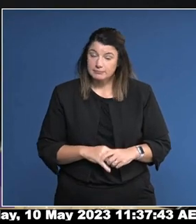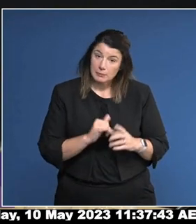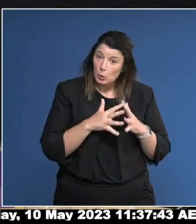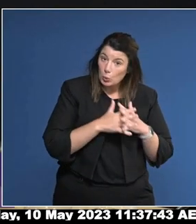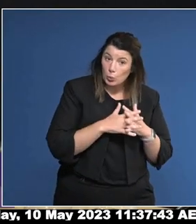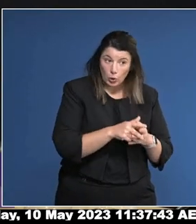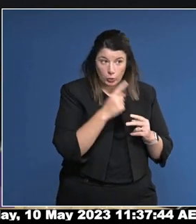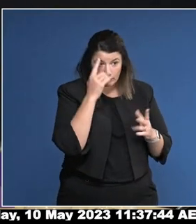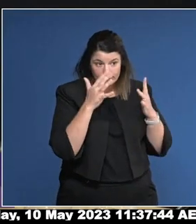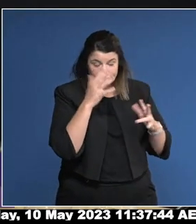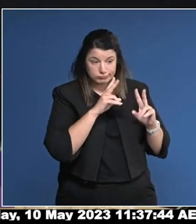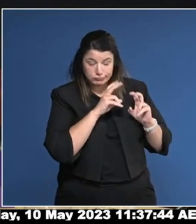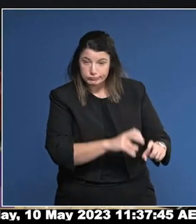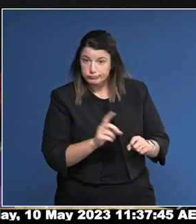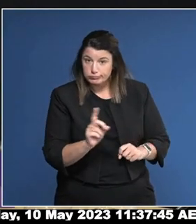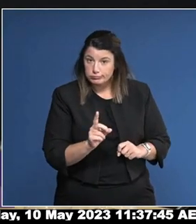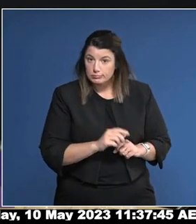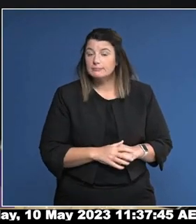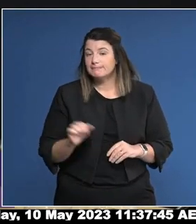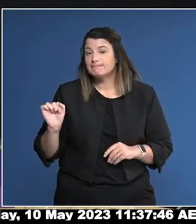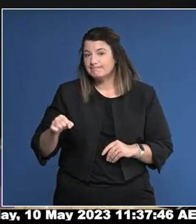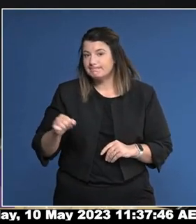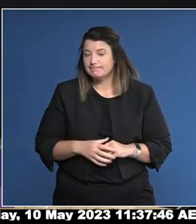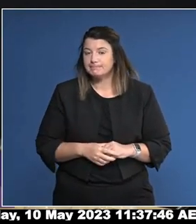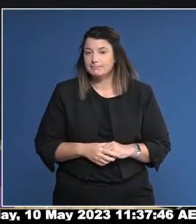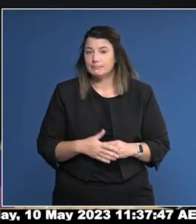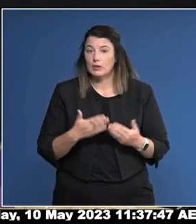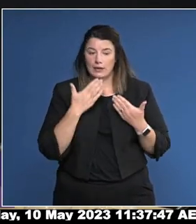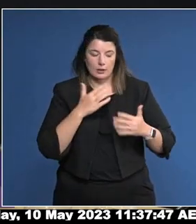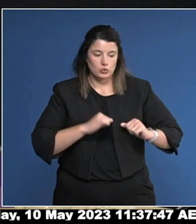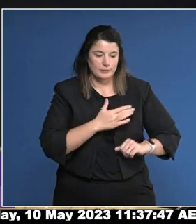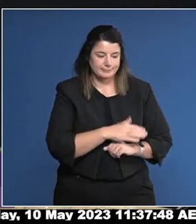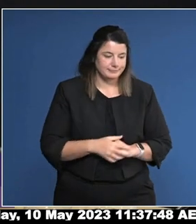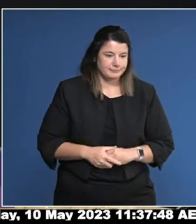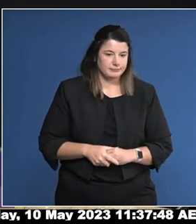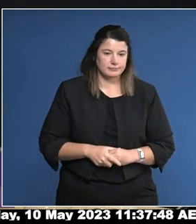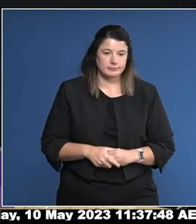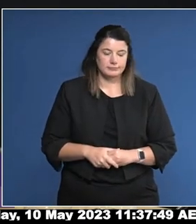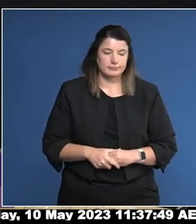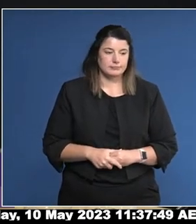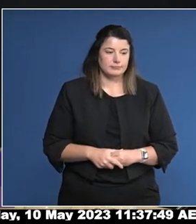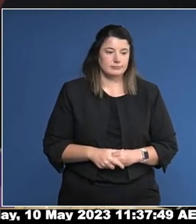Yes, absolutely. COMMISSIONER RYAN: That's the only point I wanted to make. Thanks, Mr Chair. COMMISSIONER McEWIN: Commissioner Mason.